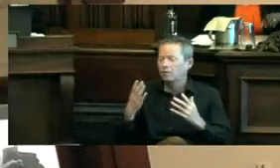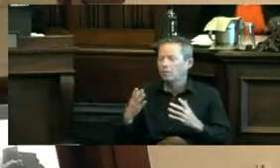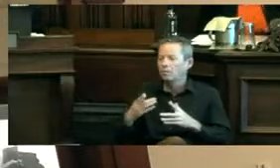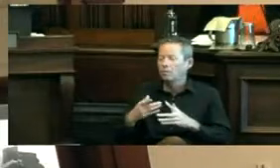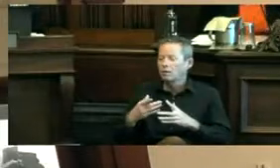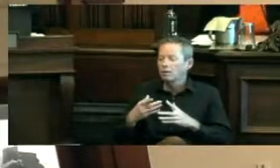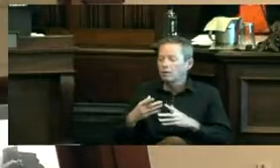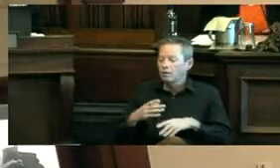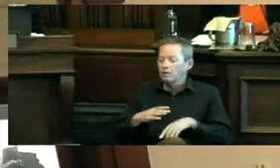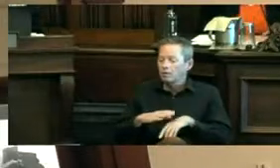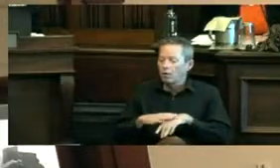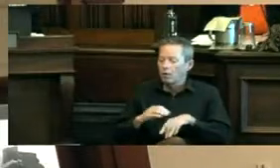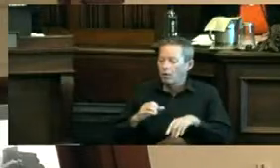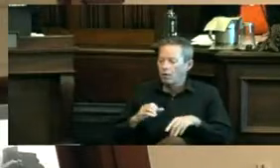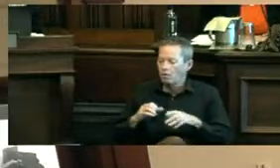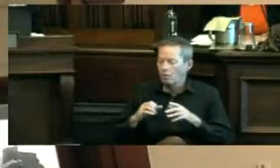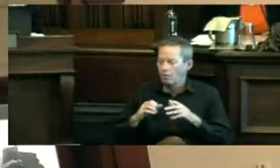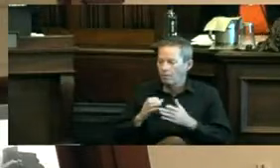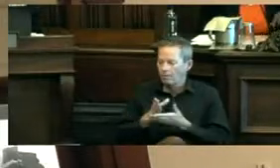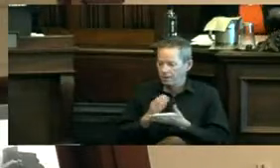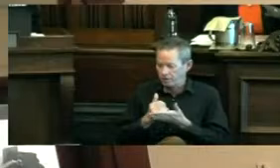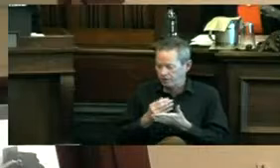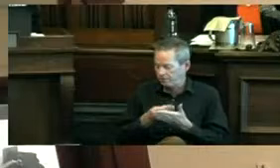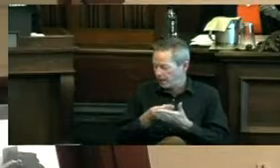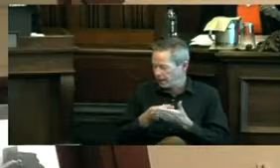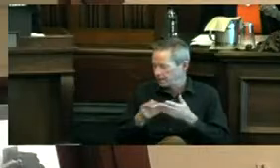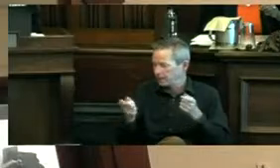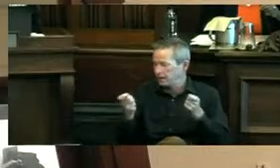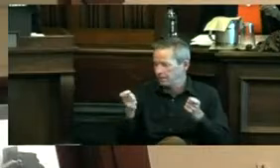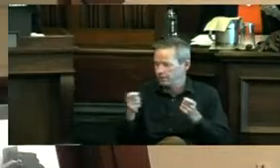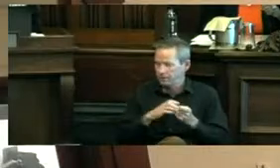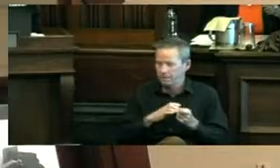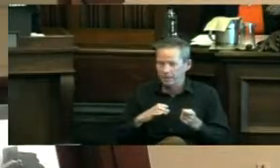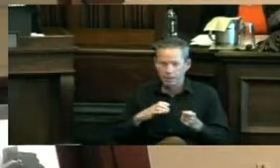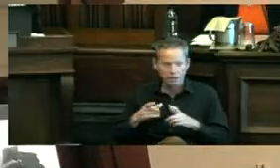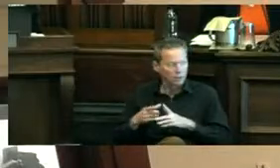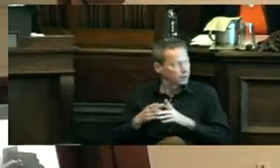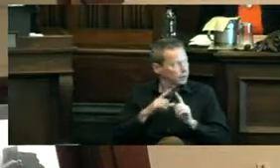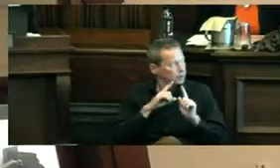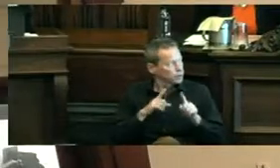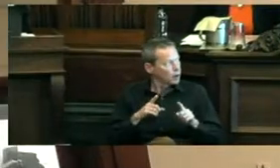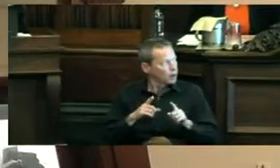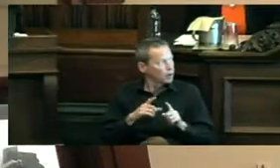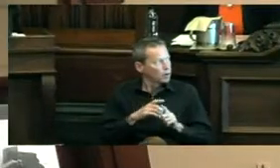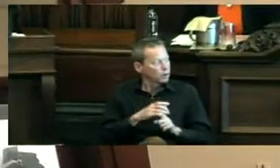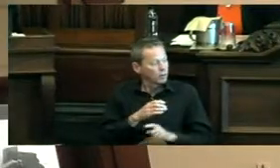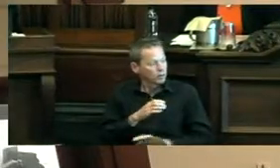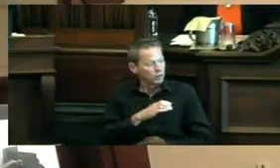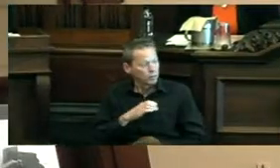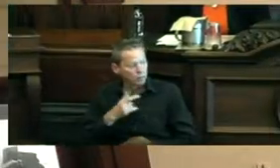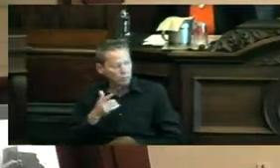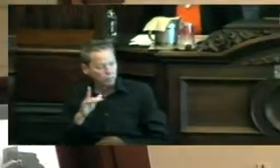All right. Good afternoon everyone. At this time, I'd like to call the budget finance and